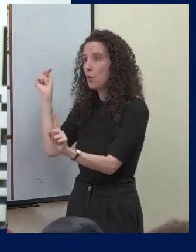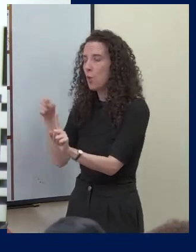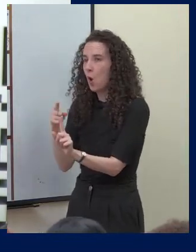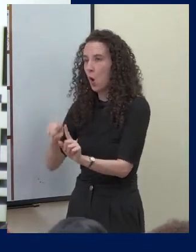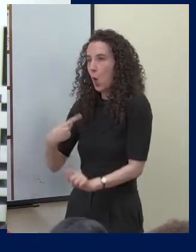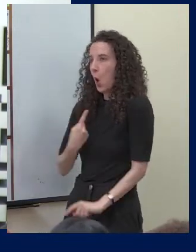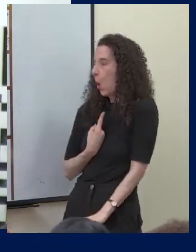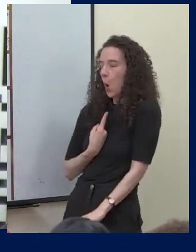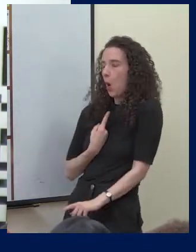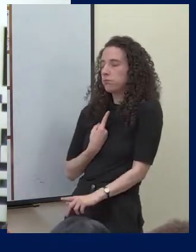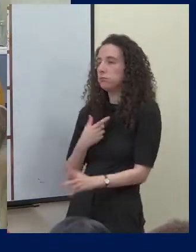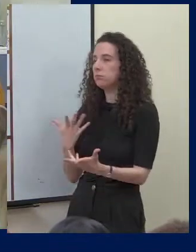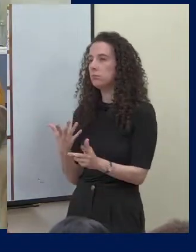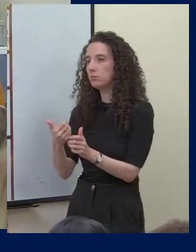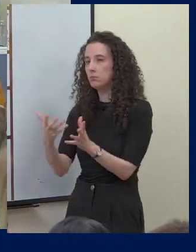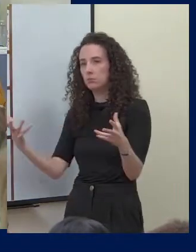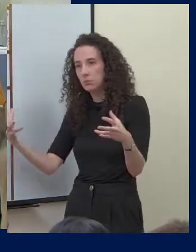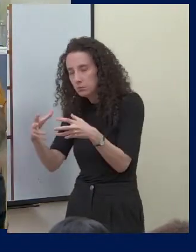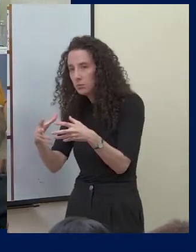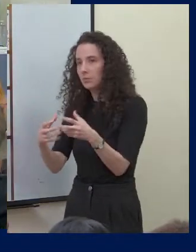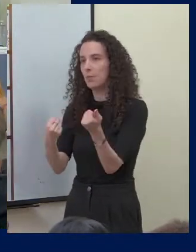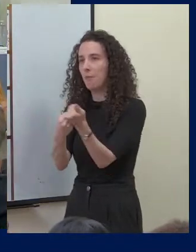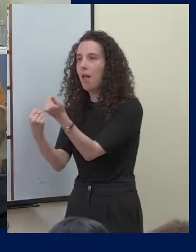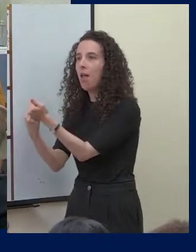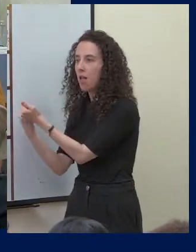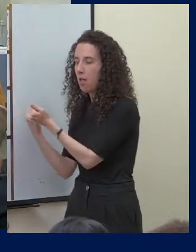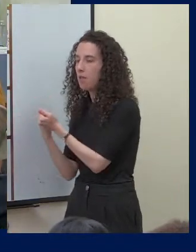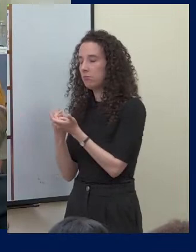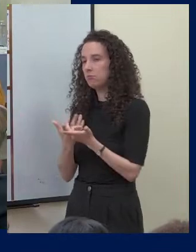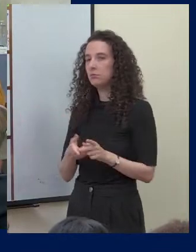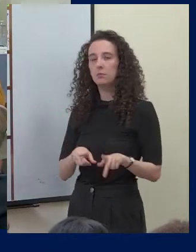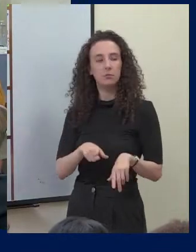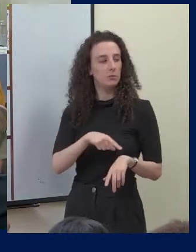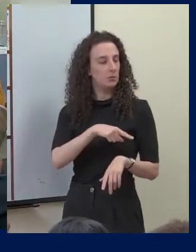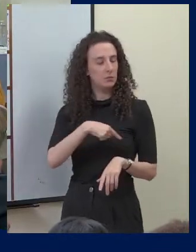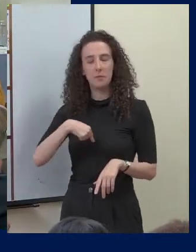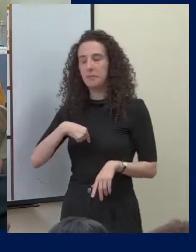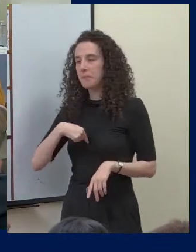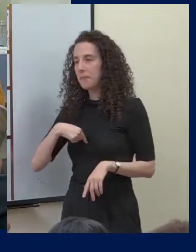I'm very proud of what secretary Becerra has been able to accomplish and the entire